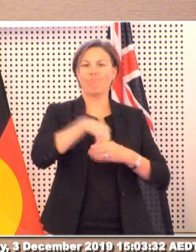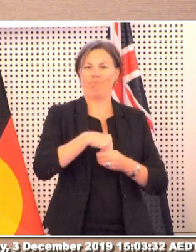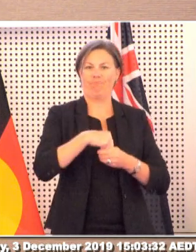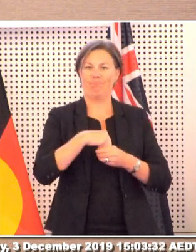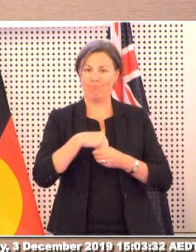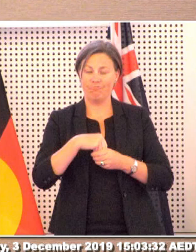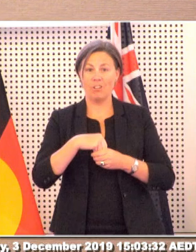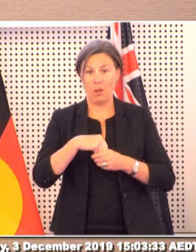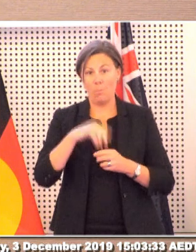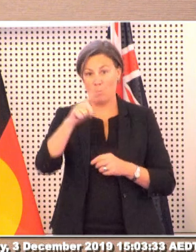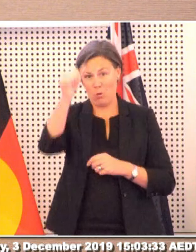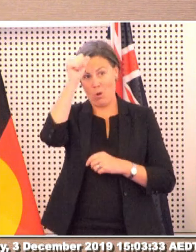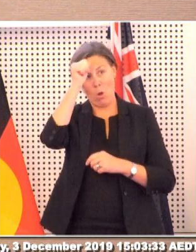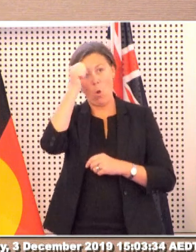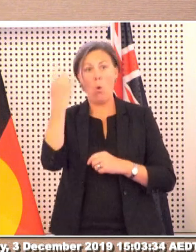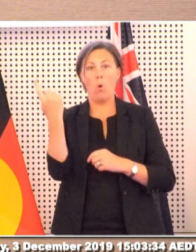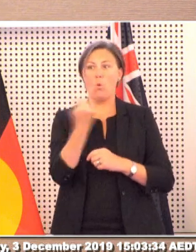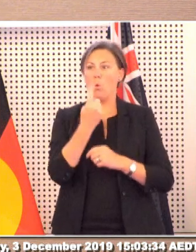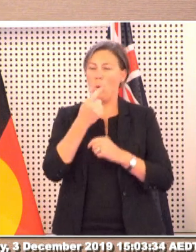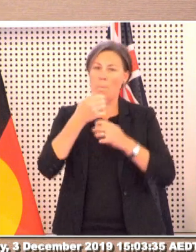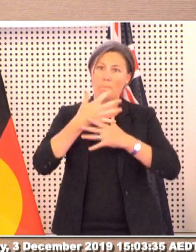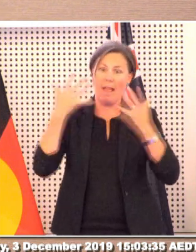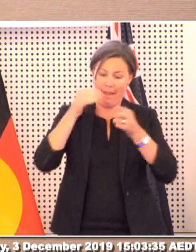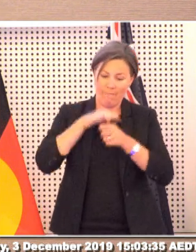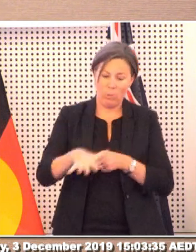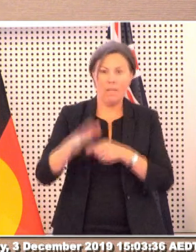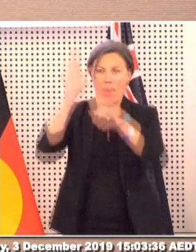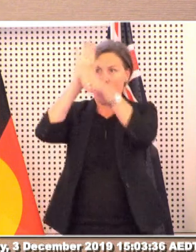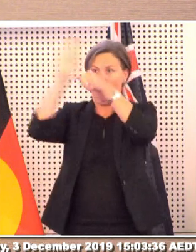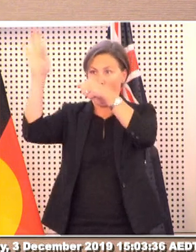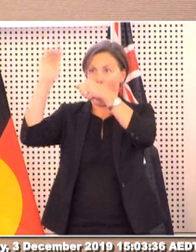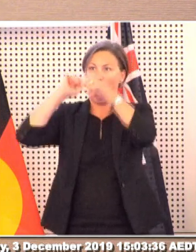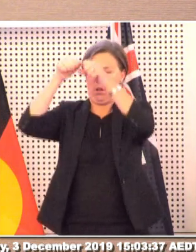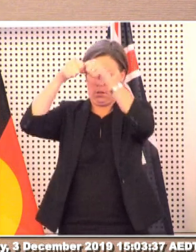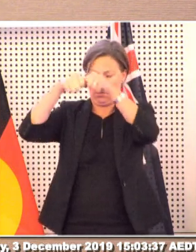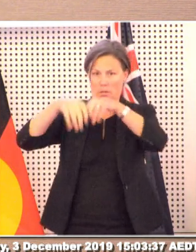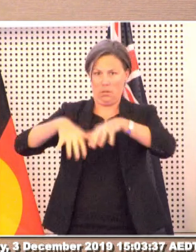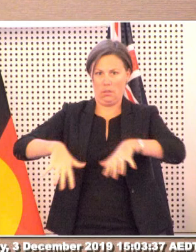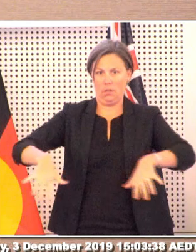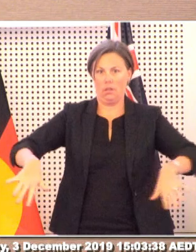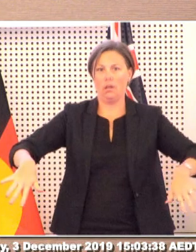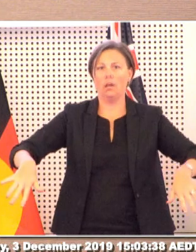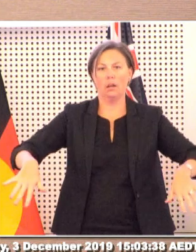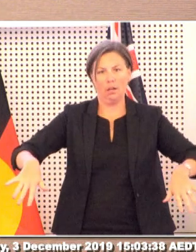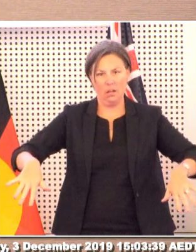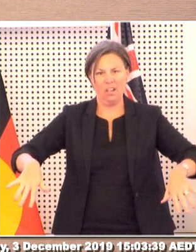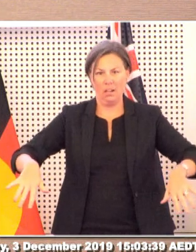So the board has to be responsible for setting that culture in its policies, procedures, in its vision, in its statement.